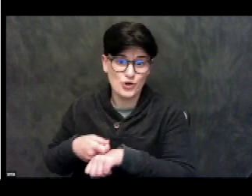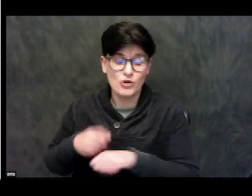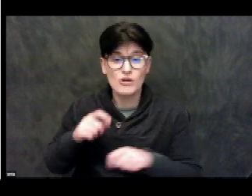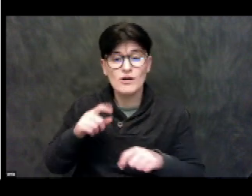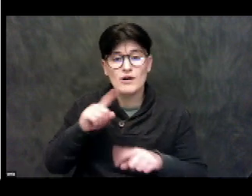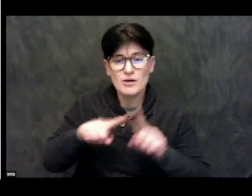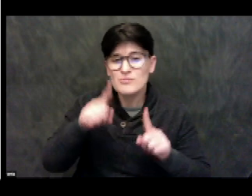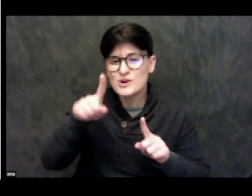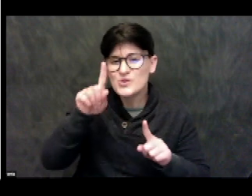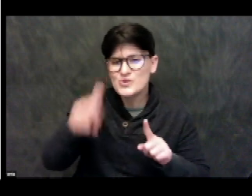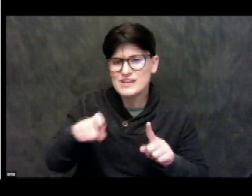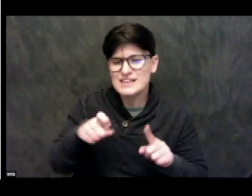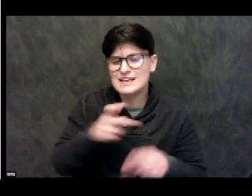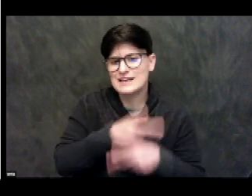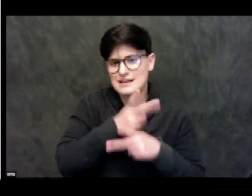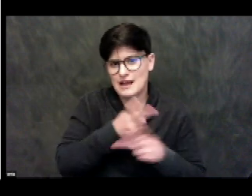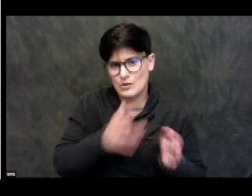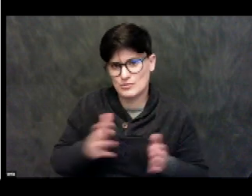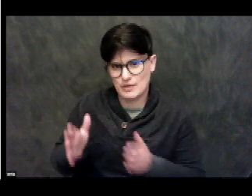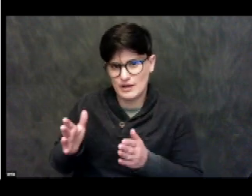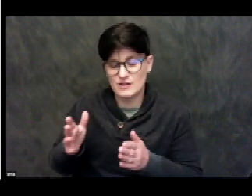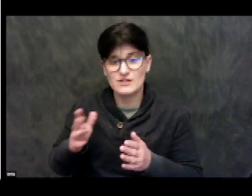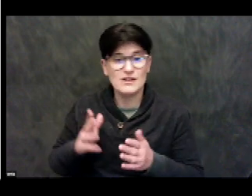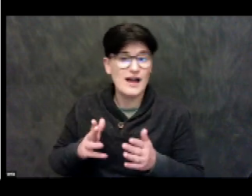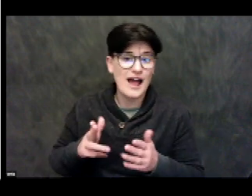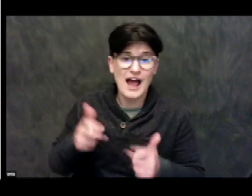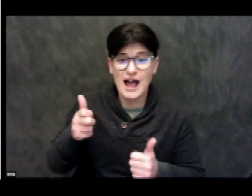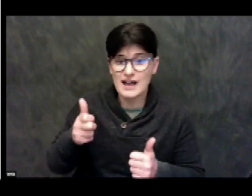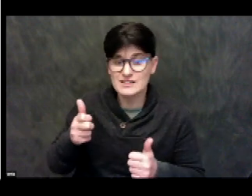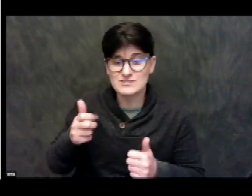is really the hypertension and that goes along with it. So having a care plan to be able to